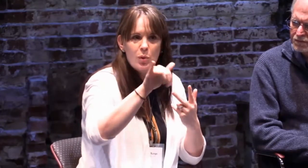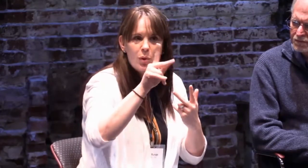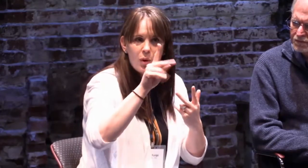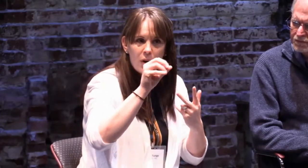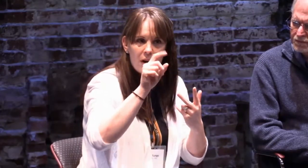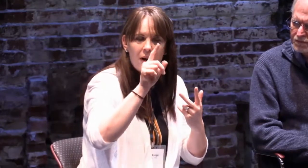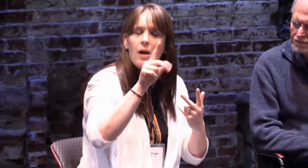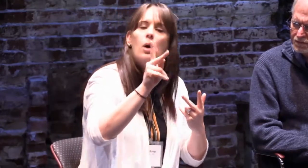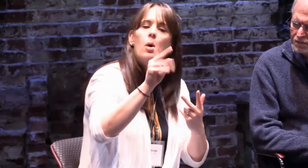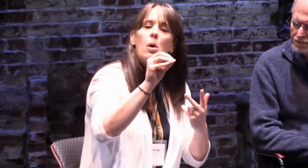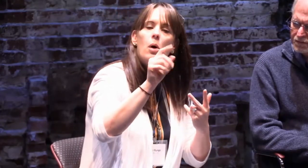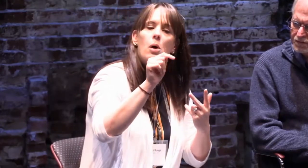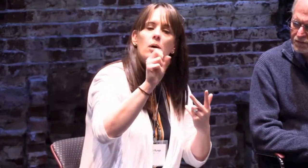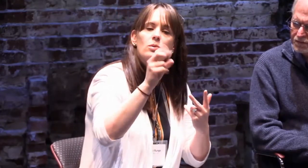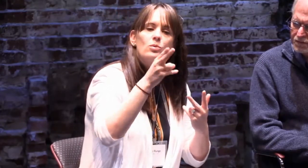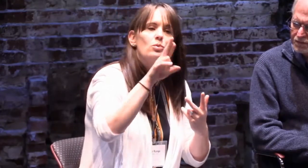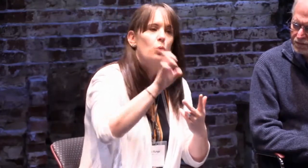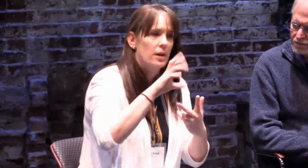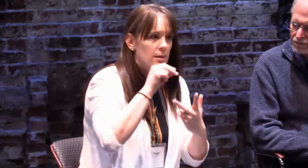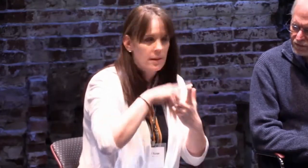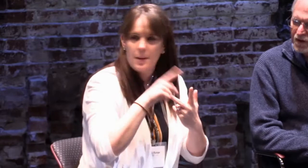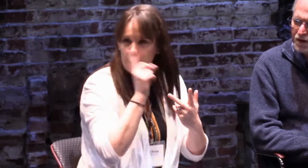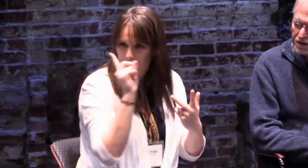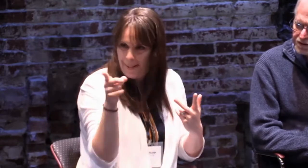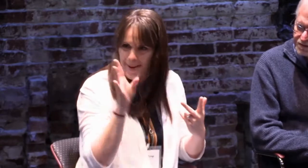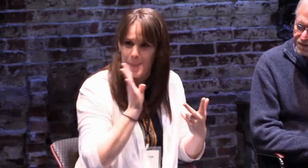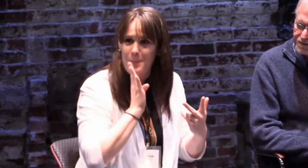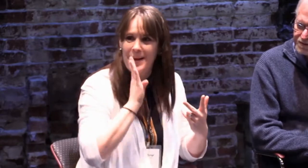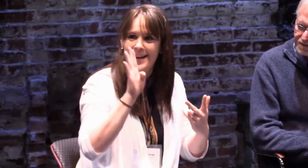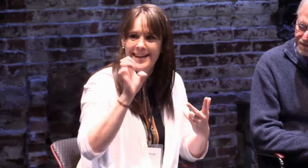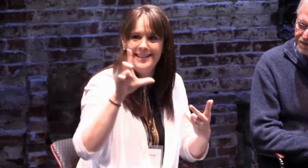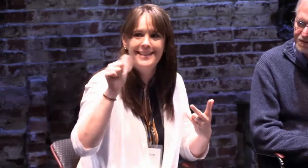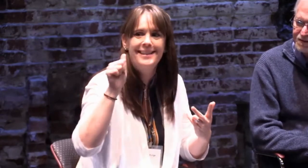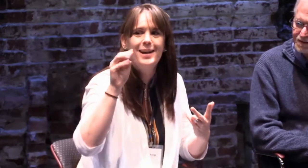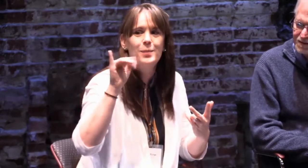the program to make sure that it was sustainable, that it would not close.